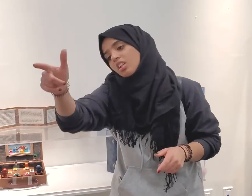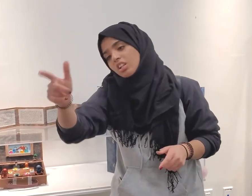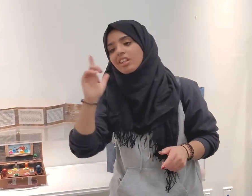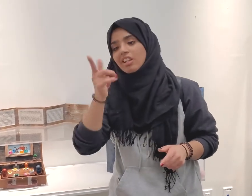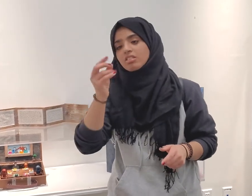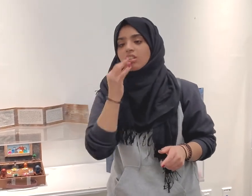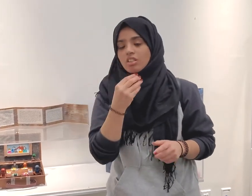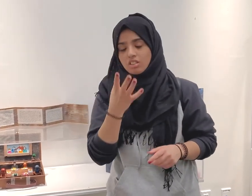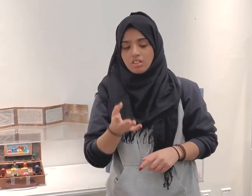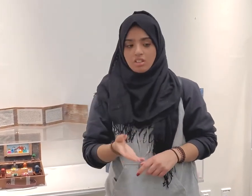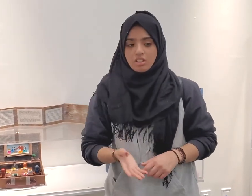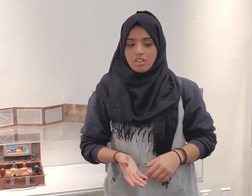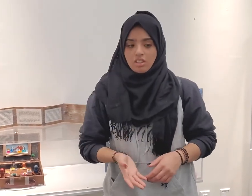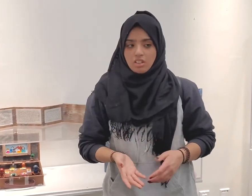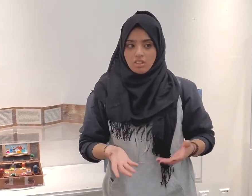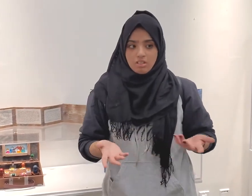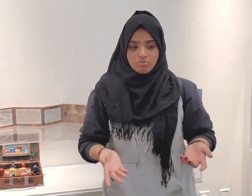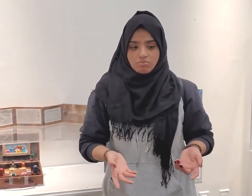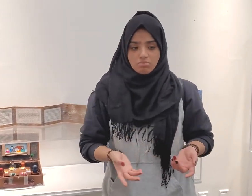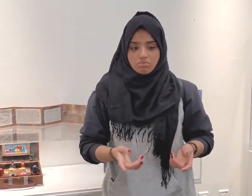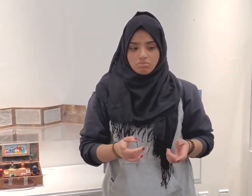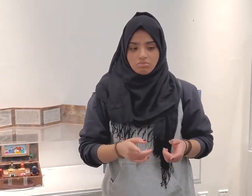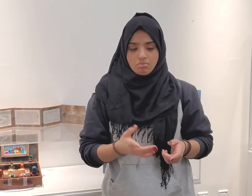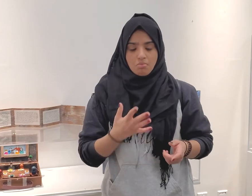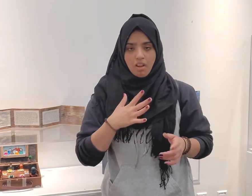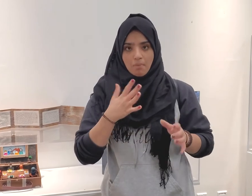I'll tell you later after supper."